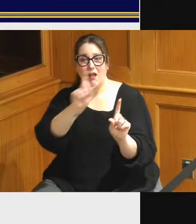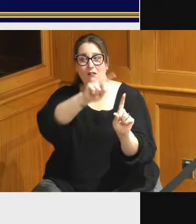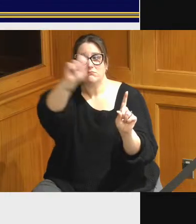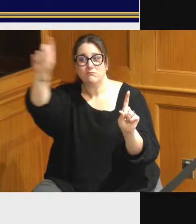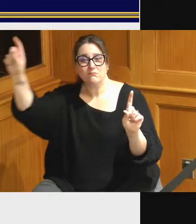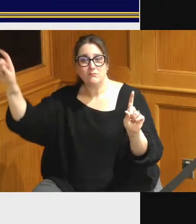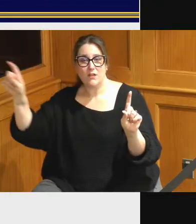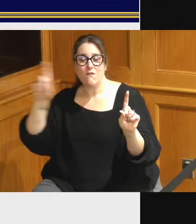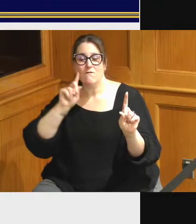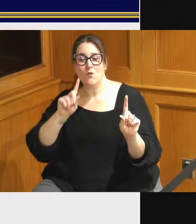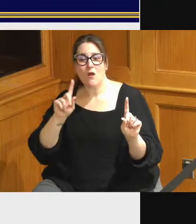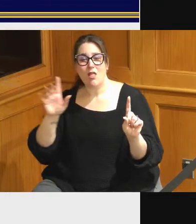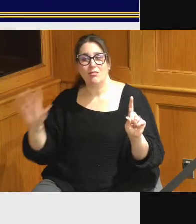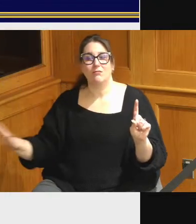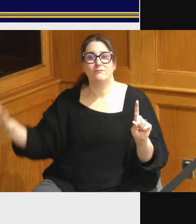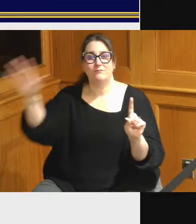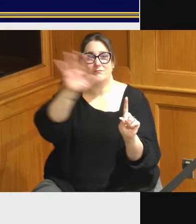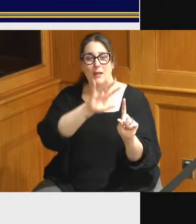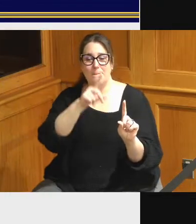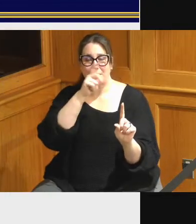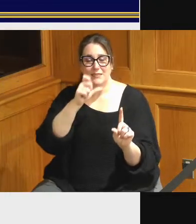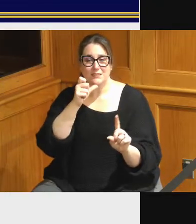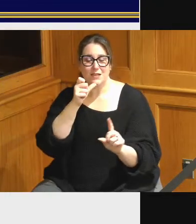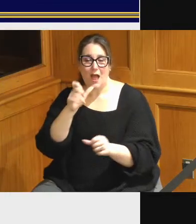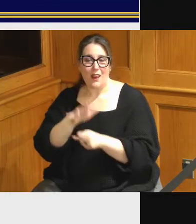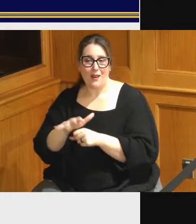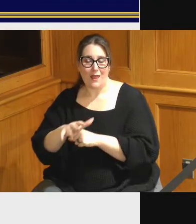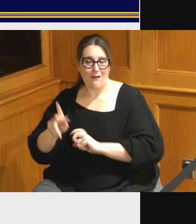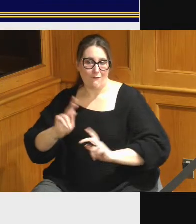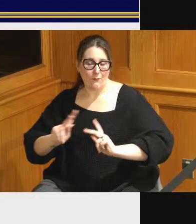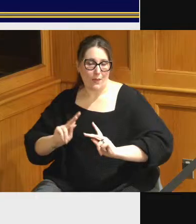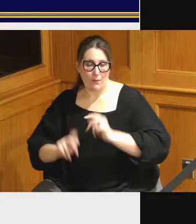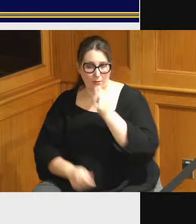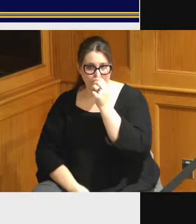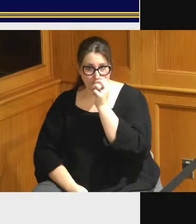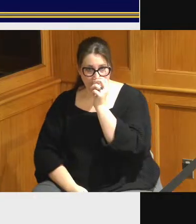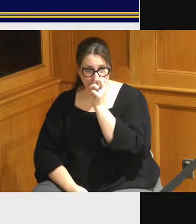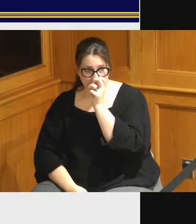constituents because they simply don't have the personnel, and people aren't signing up.